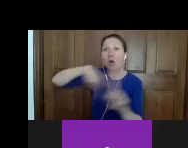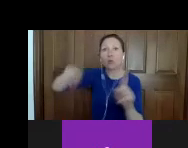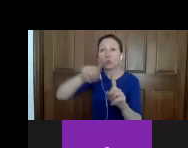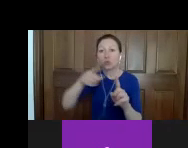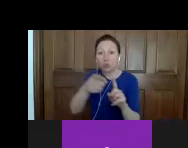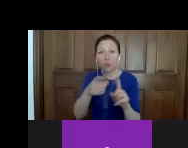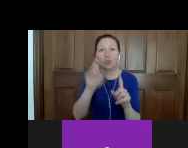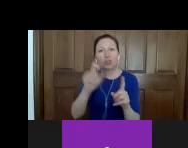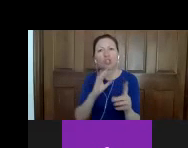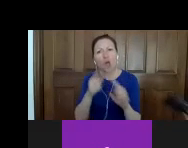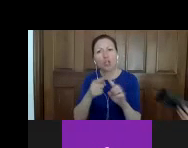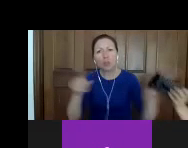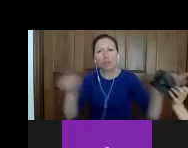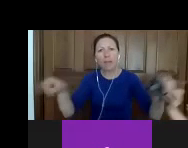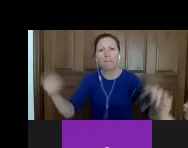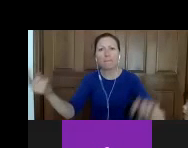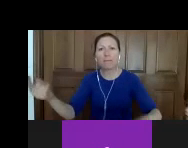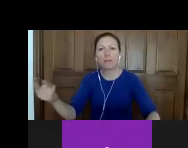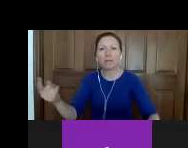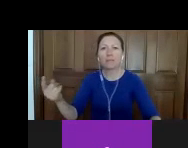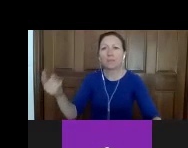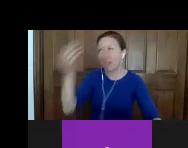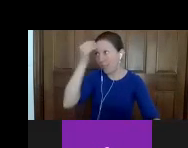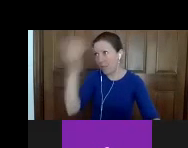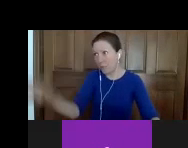your network, if you're job seeking let them know you're looking for a job and what they're